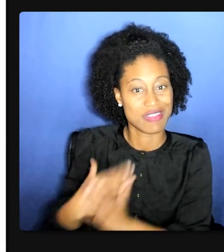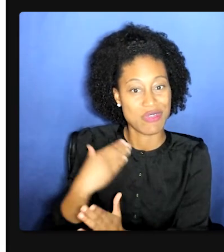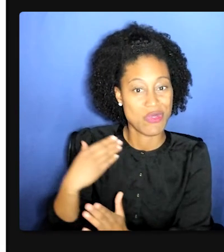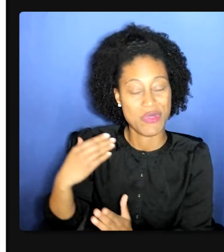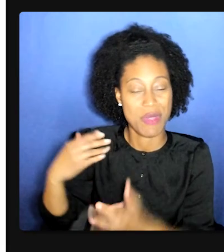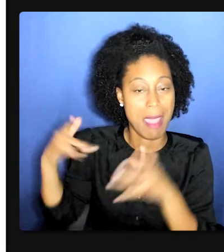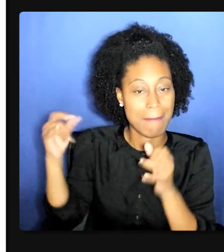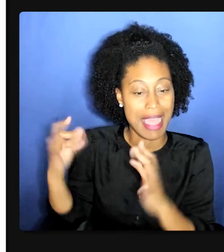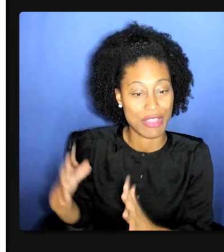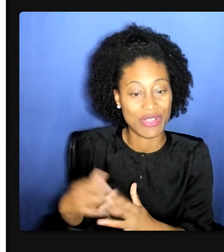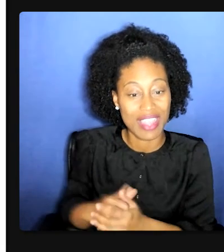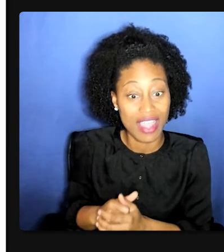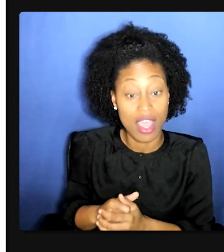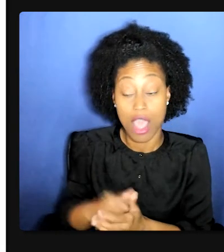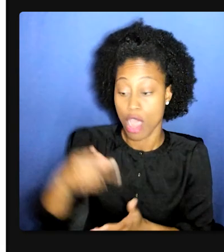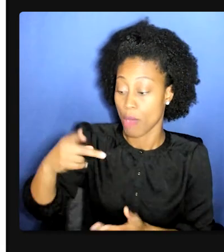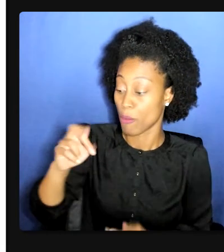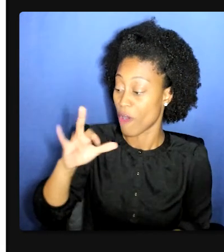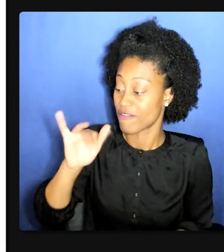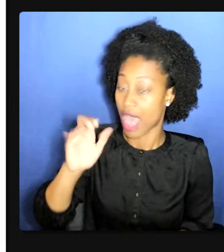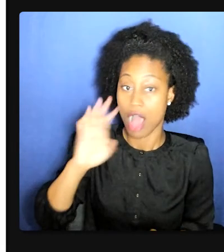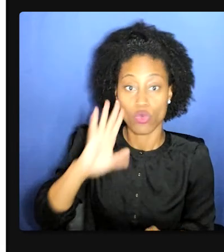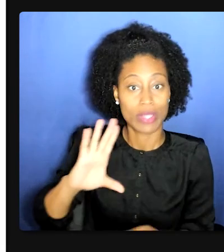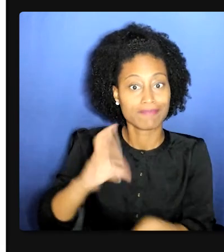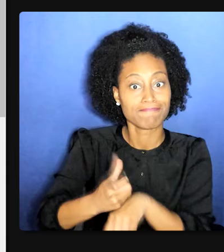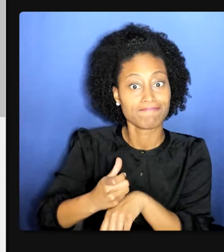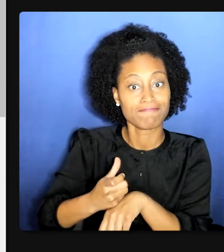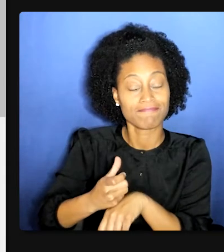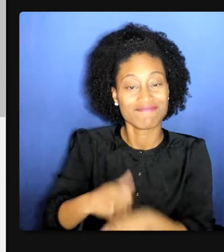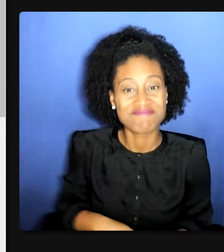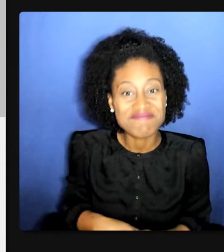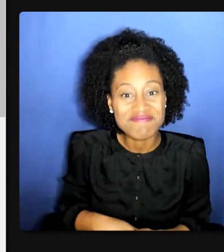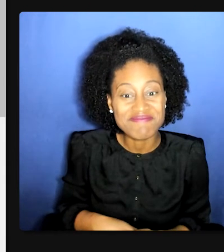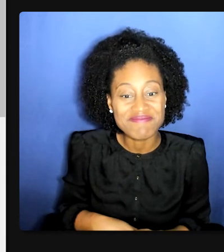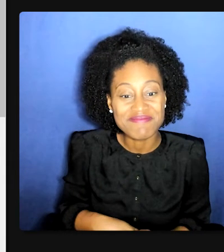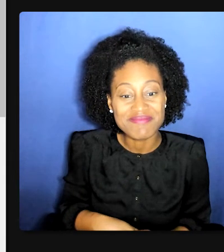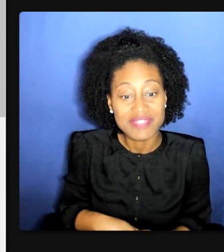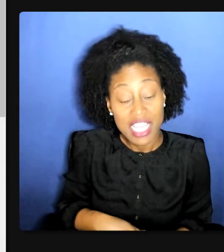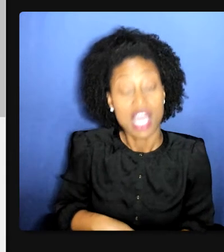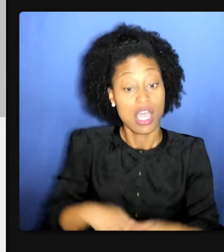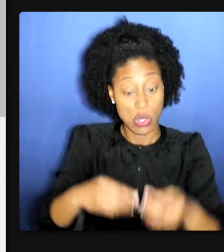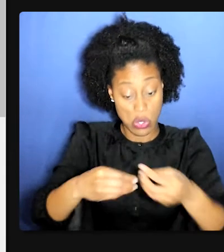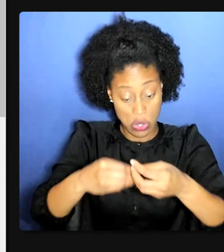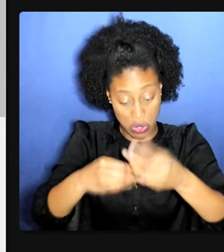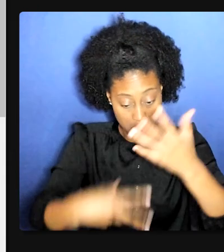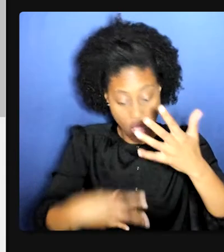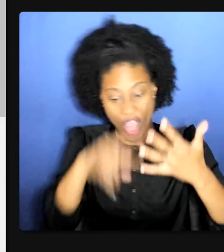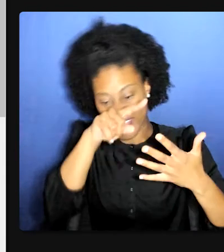a player profile will be created. This player profile contains all the information